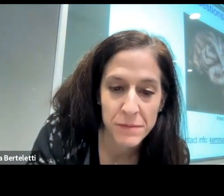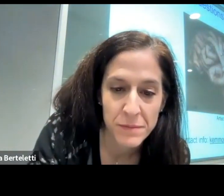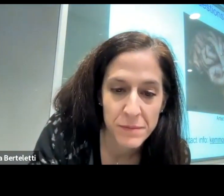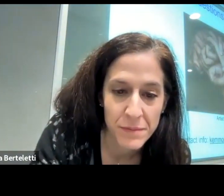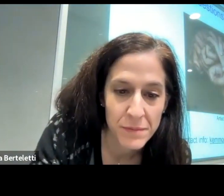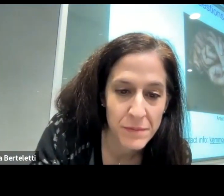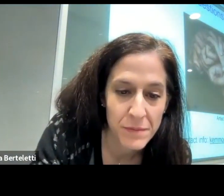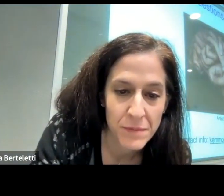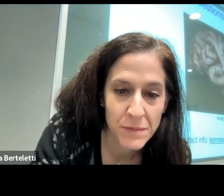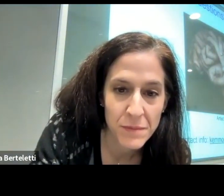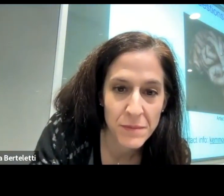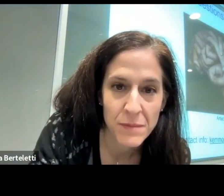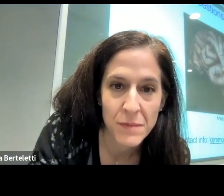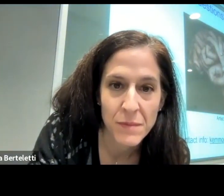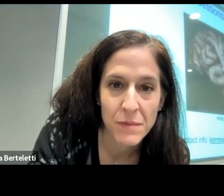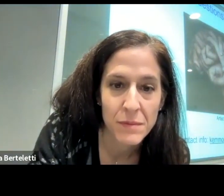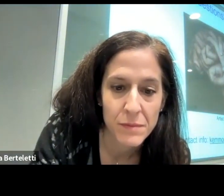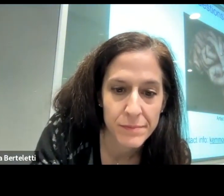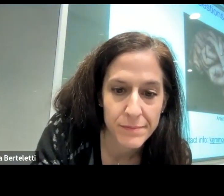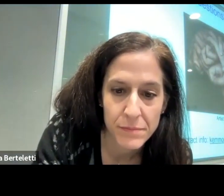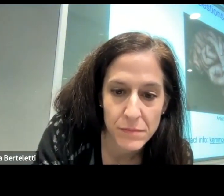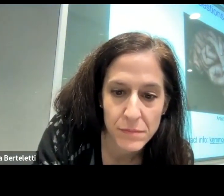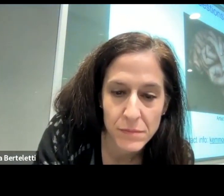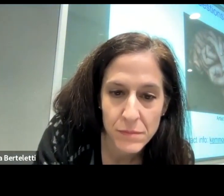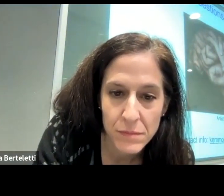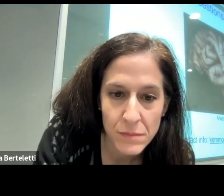So both online are asking me about getting a copy of the slides